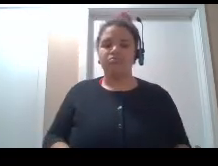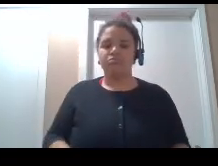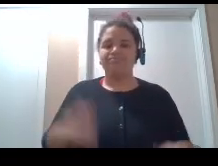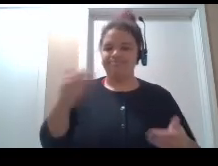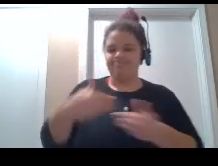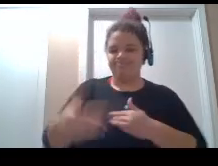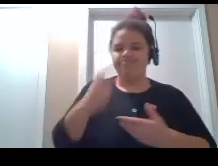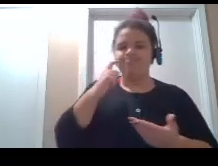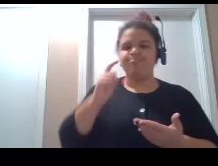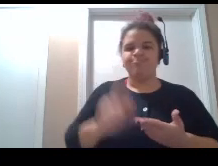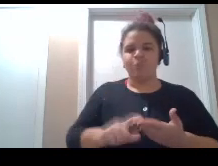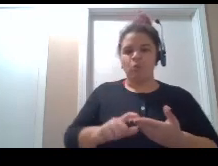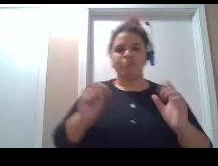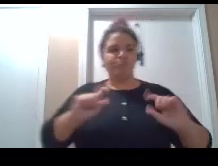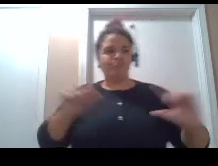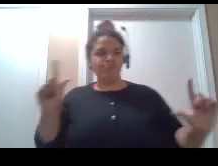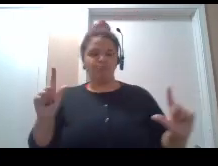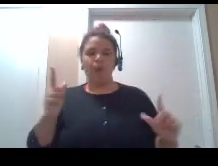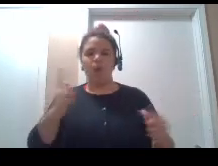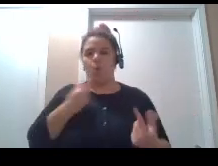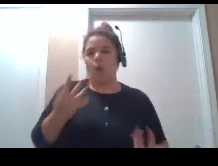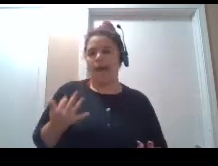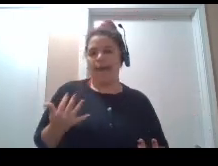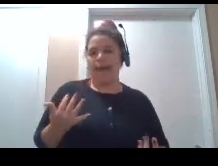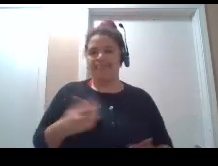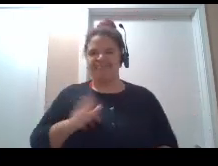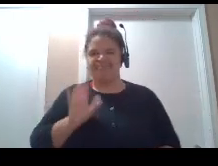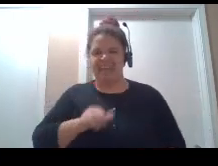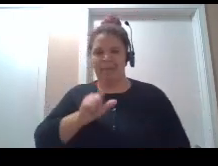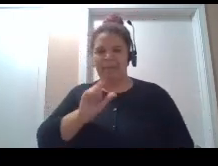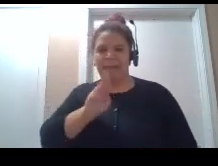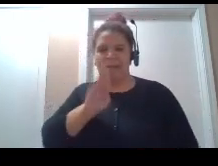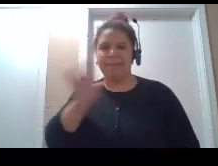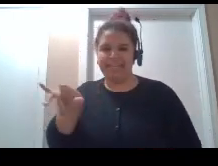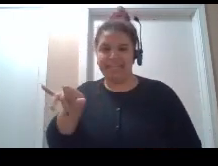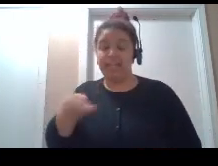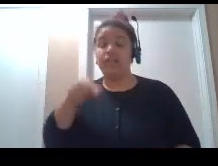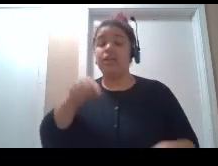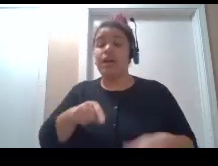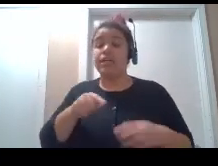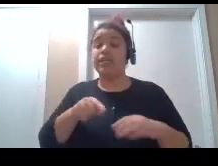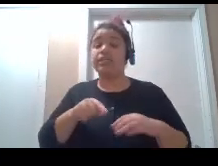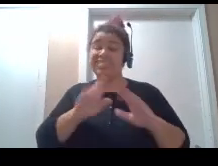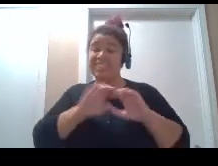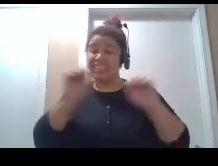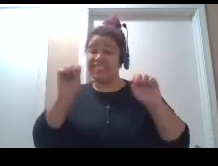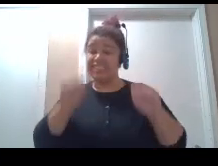The OOD staff member will automatically be notified by Teams that you are in the lobby and will admit